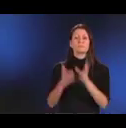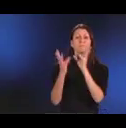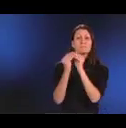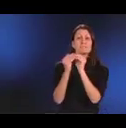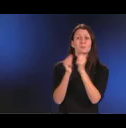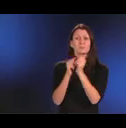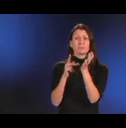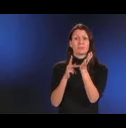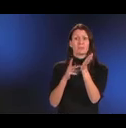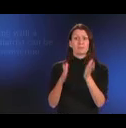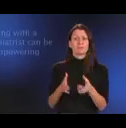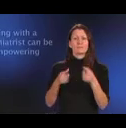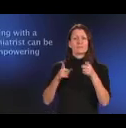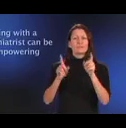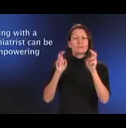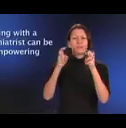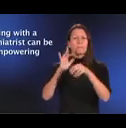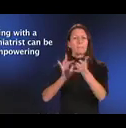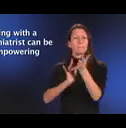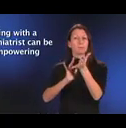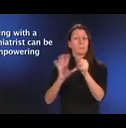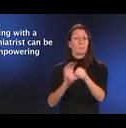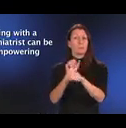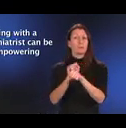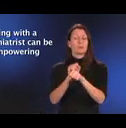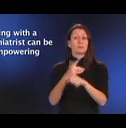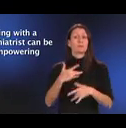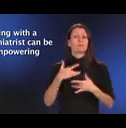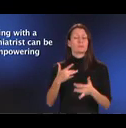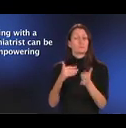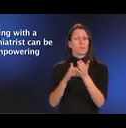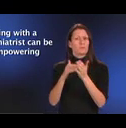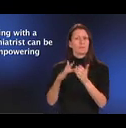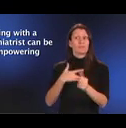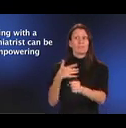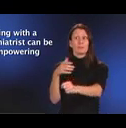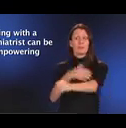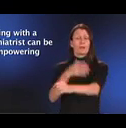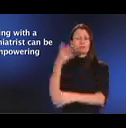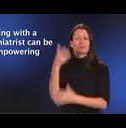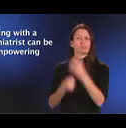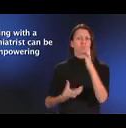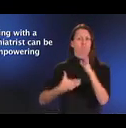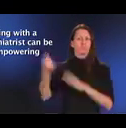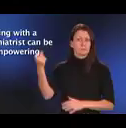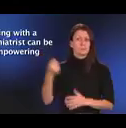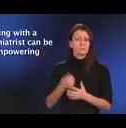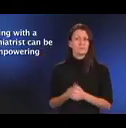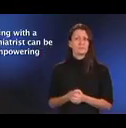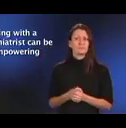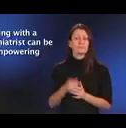Meeting with a psychiatrist during "medication appointments" usually can make a person feel they have no power.